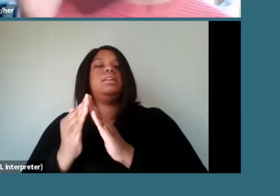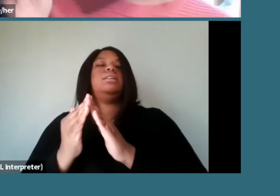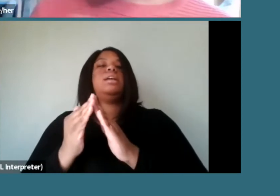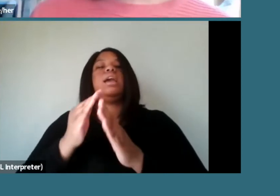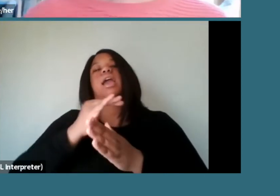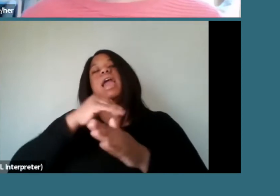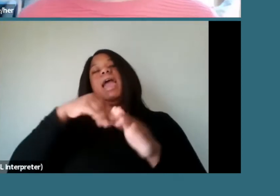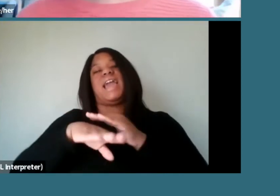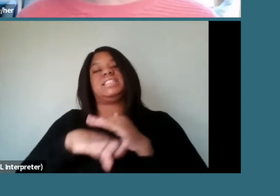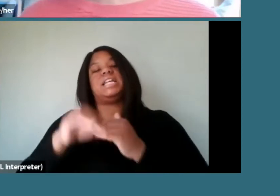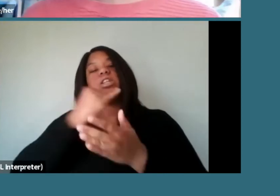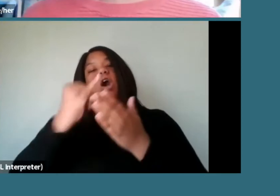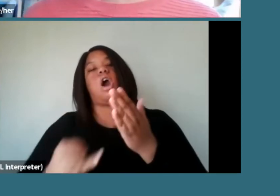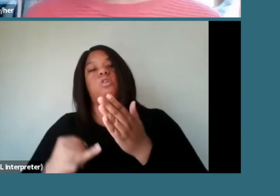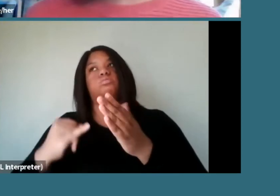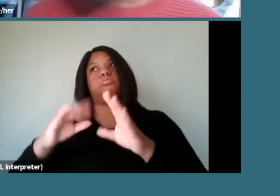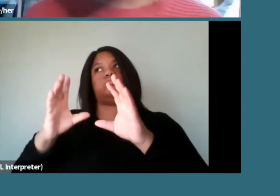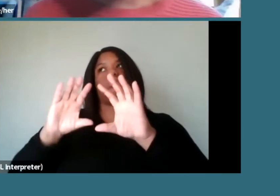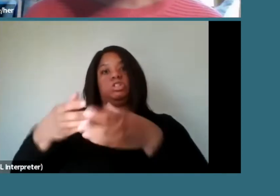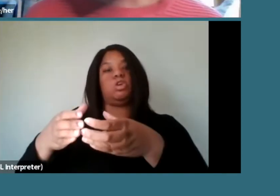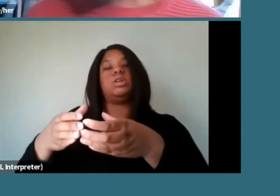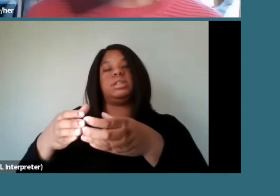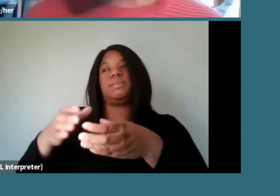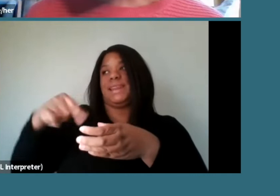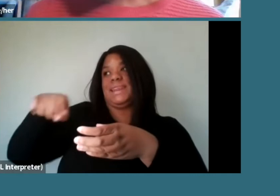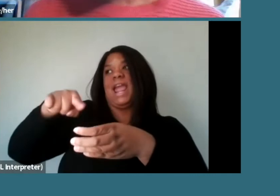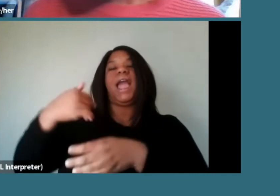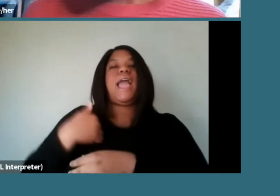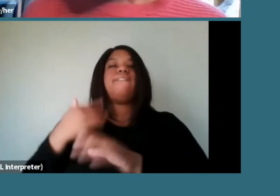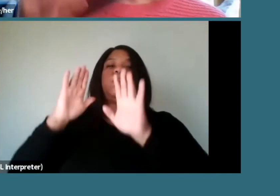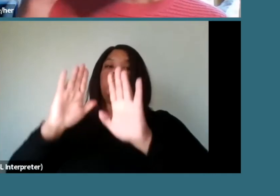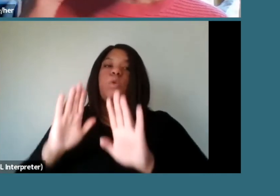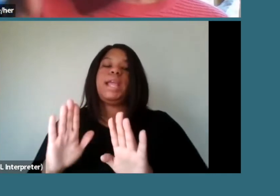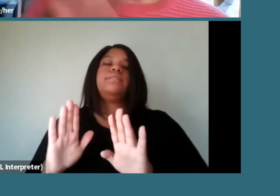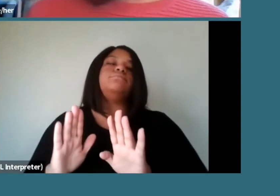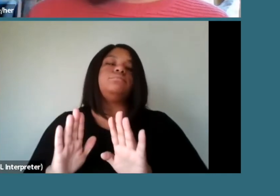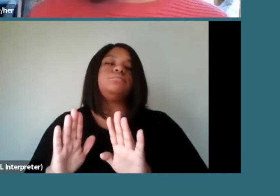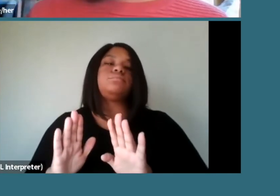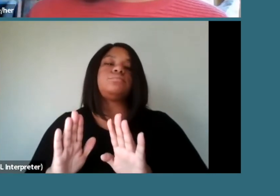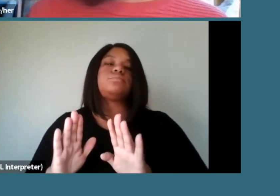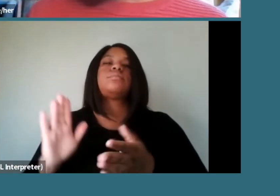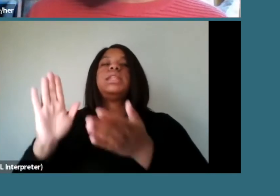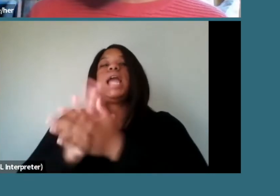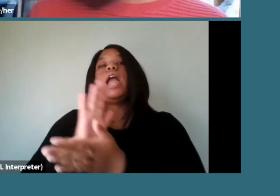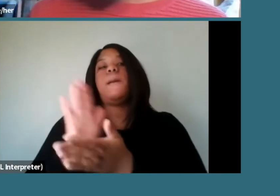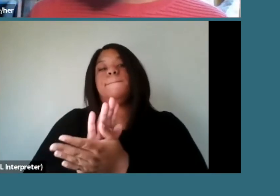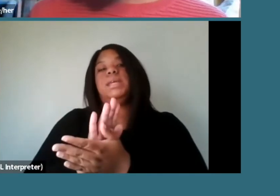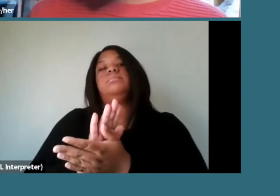and they have a great document about making PowerPoints accessible.